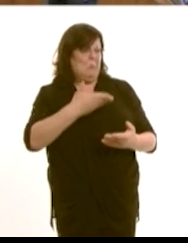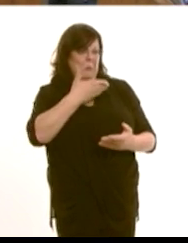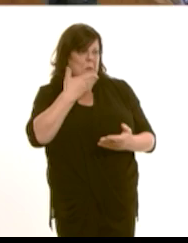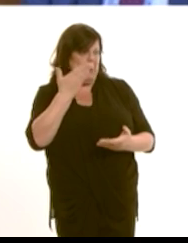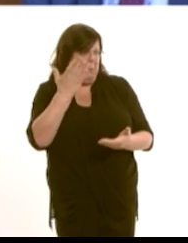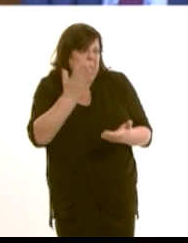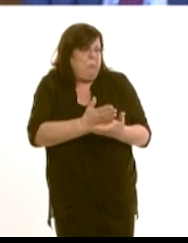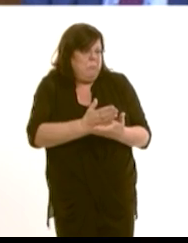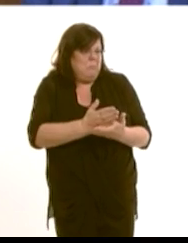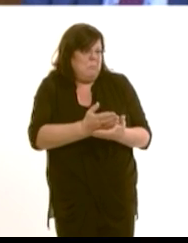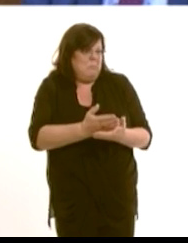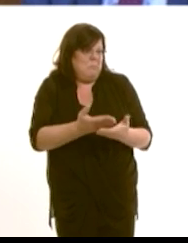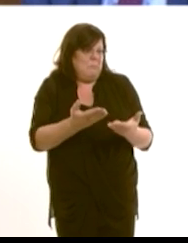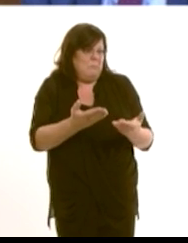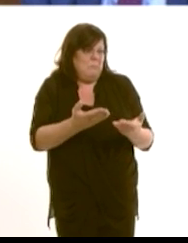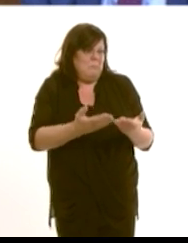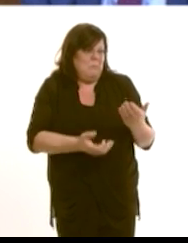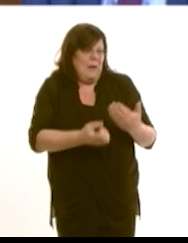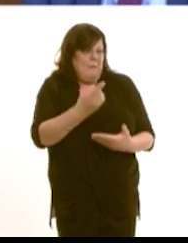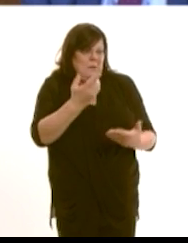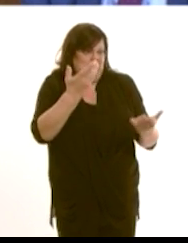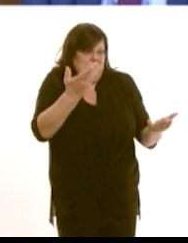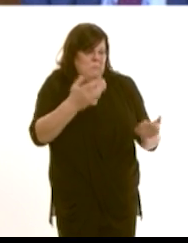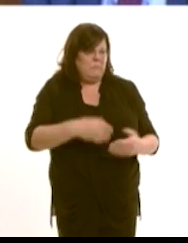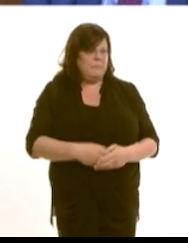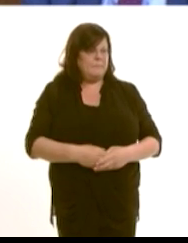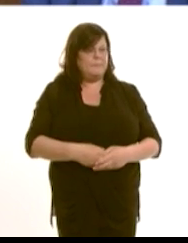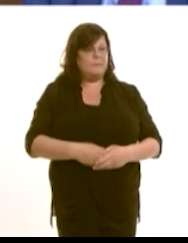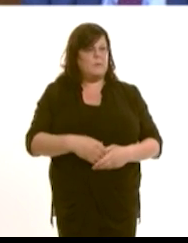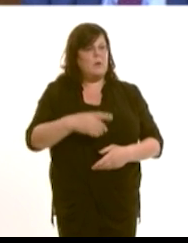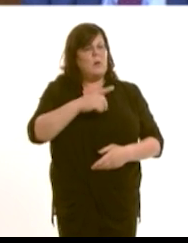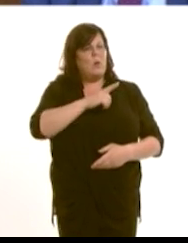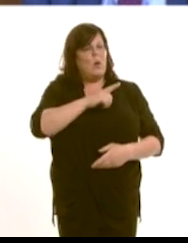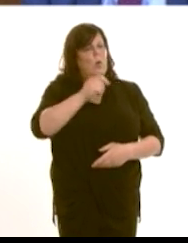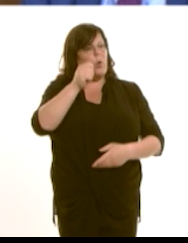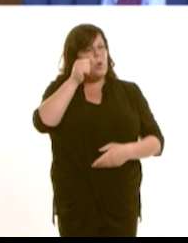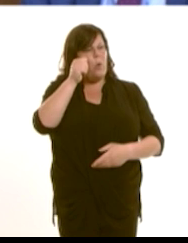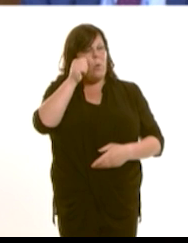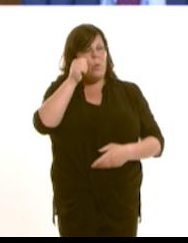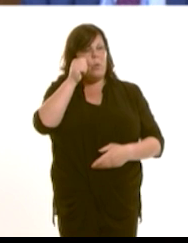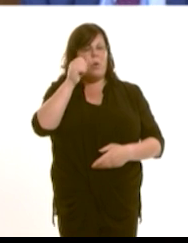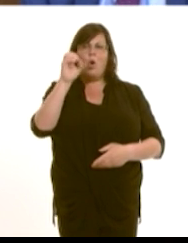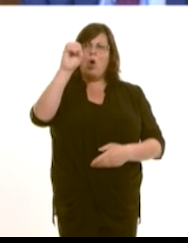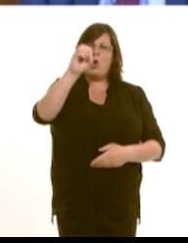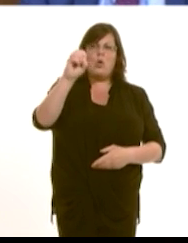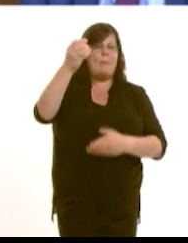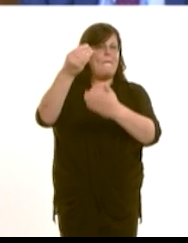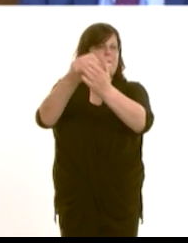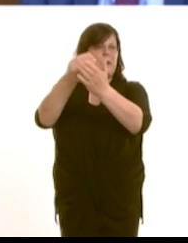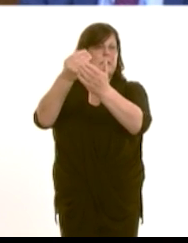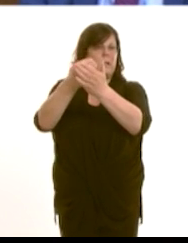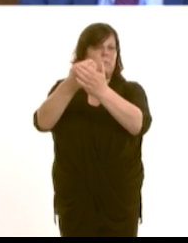We know that the Commission cannot play its part as regards European funding at present.